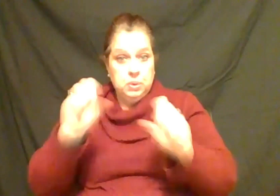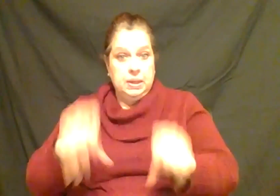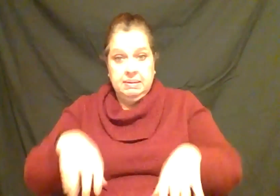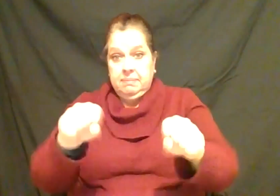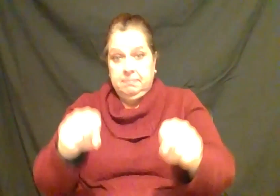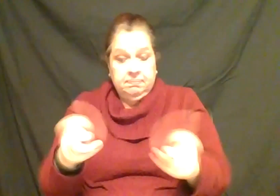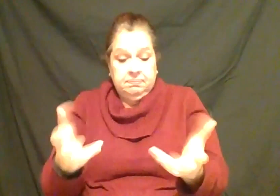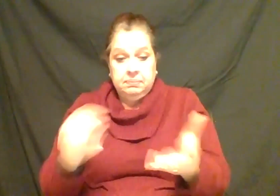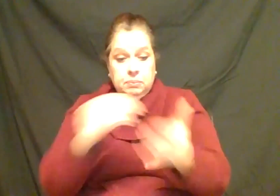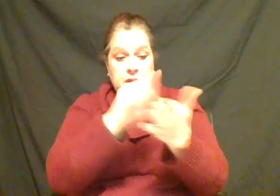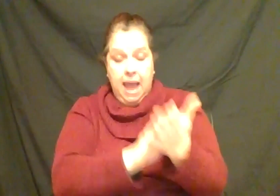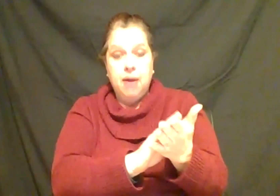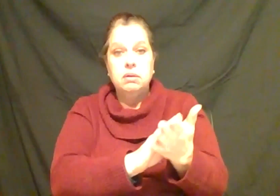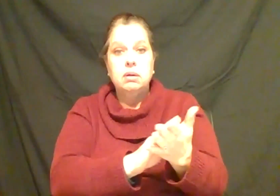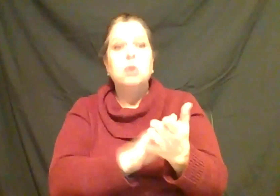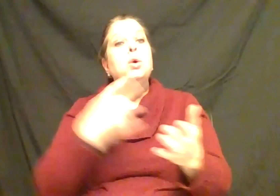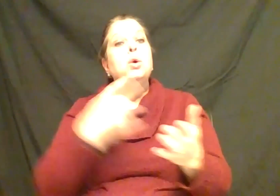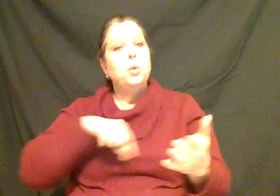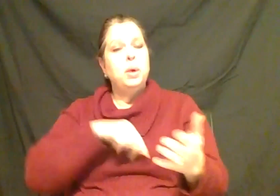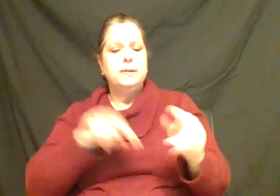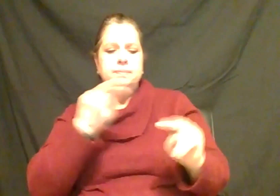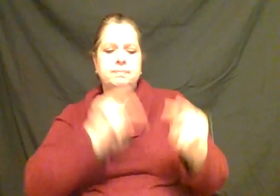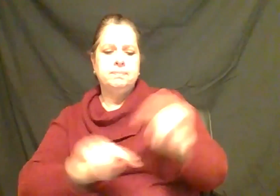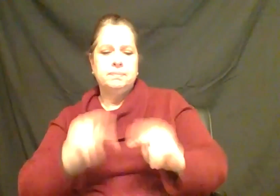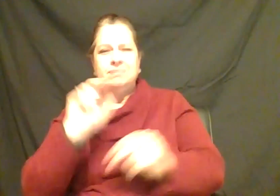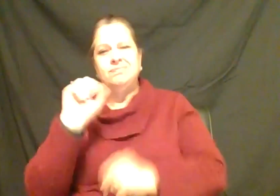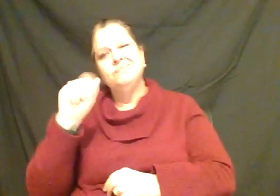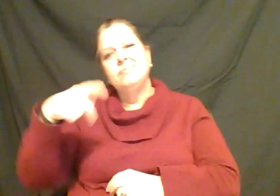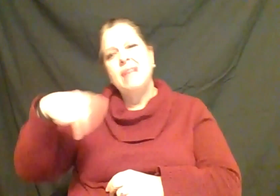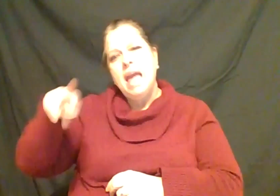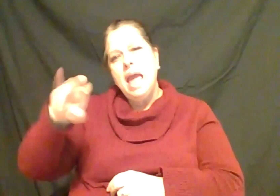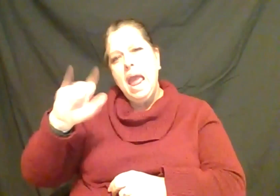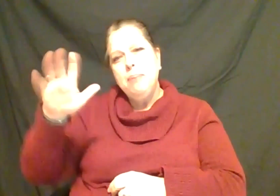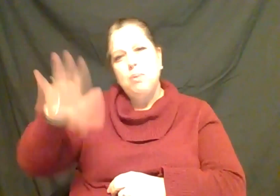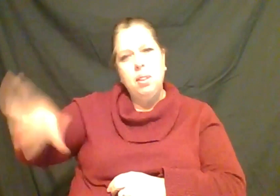but when we start to look now this is in the april time frame right where i'm starting to look at